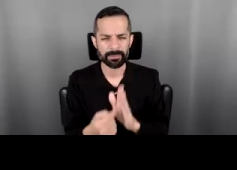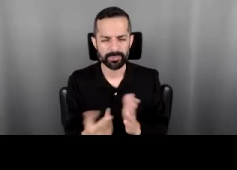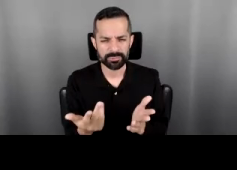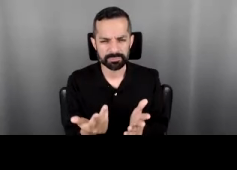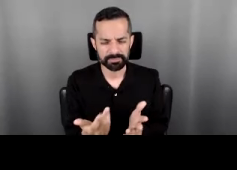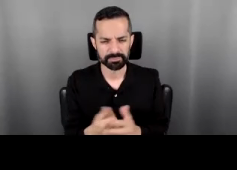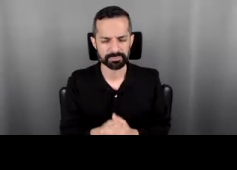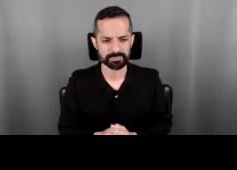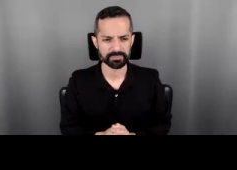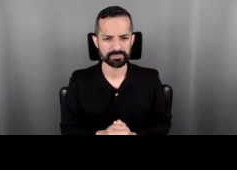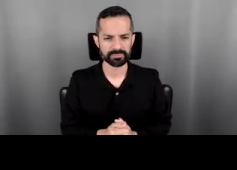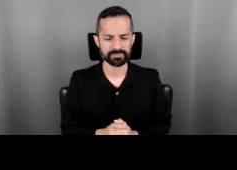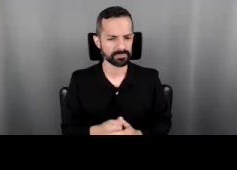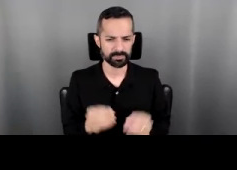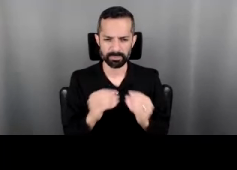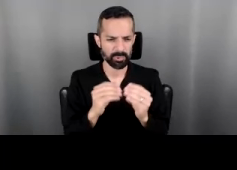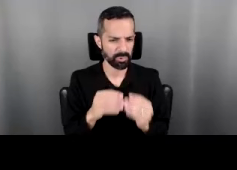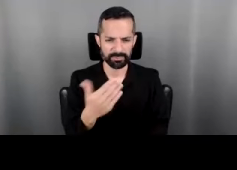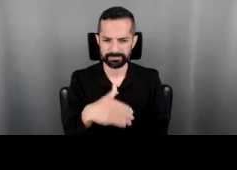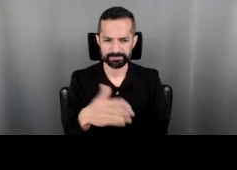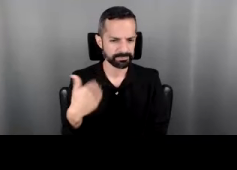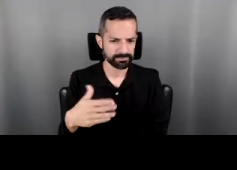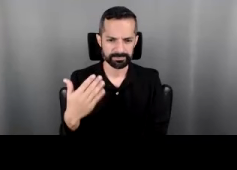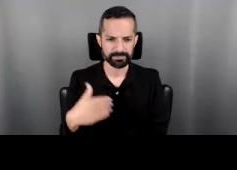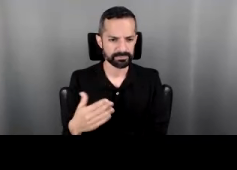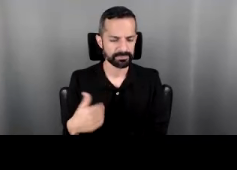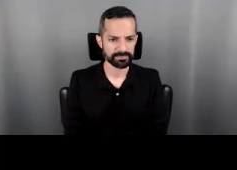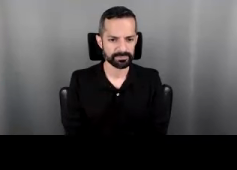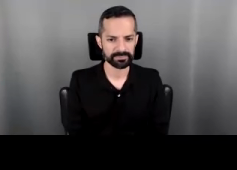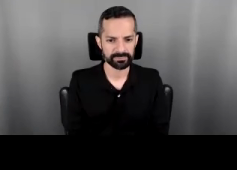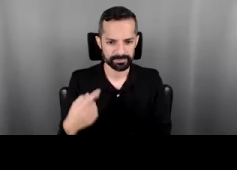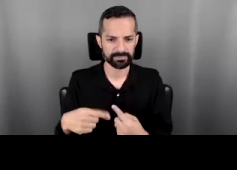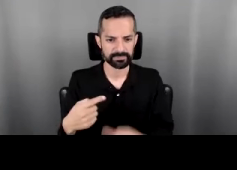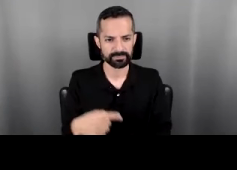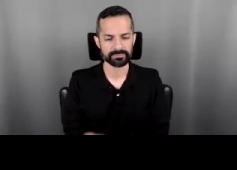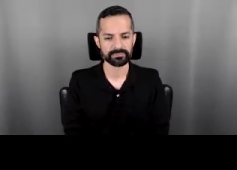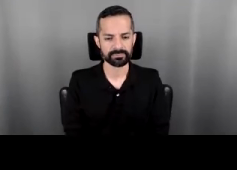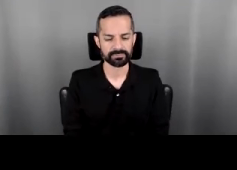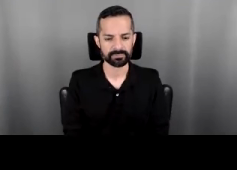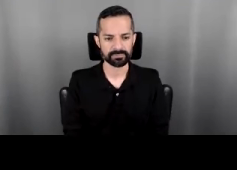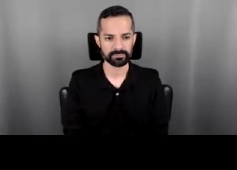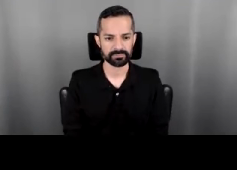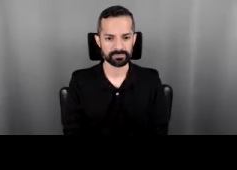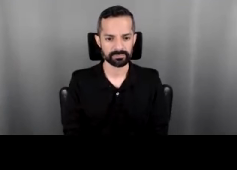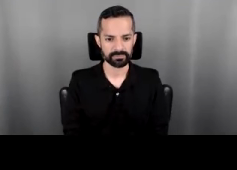Back, back. So no. It's fine. Yeah.